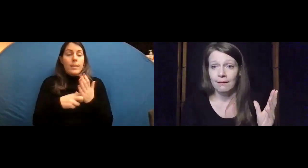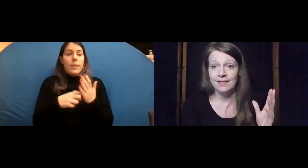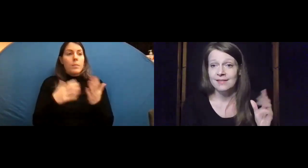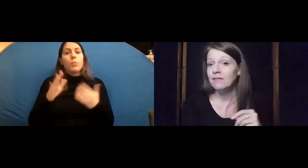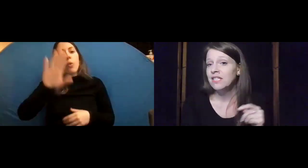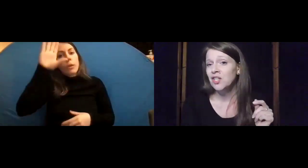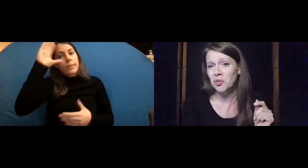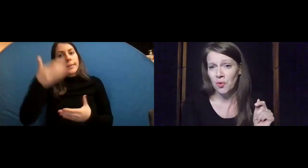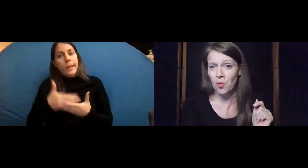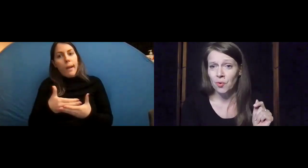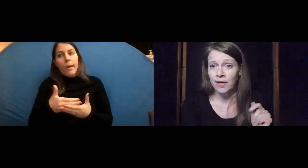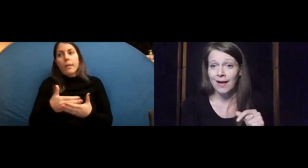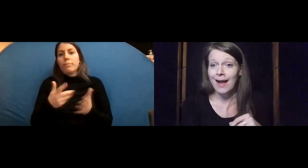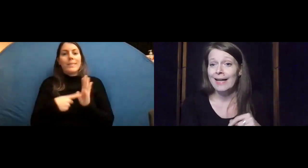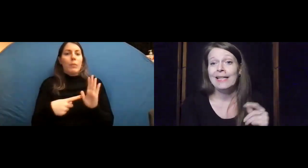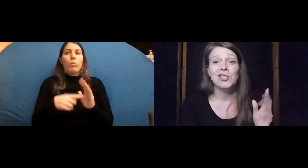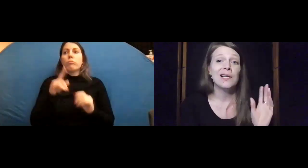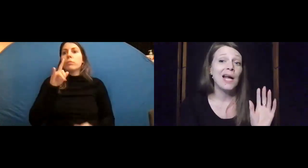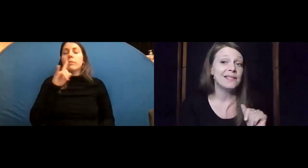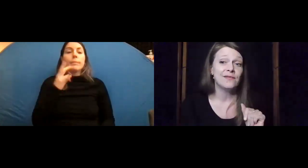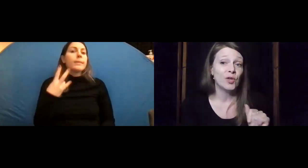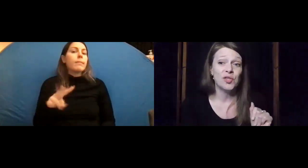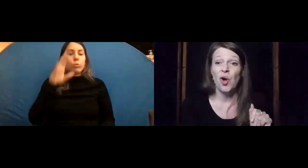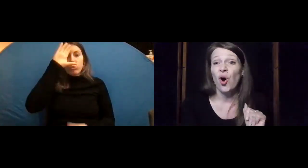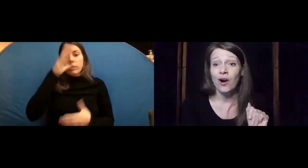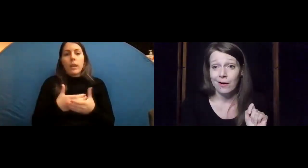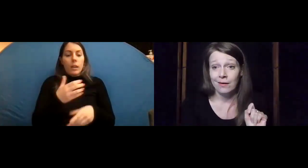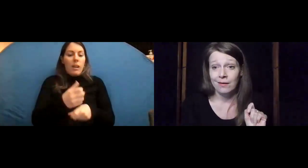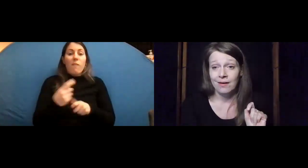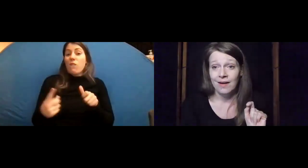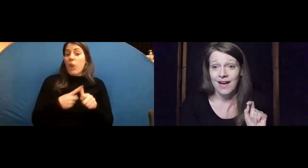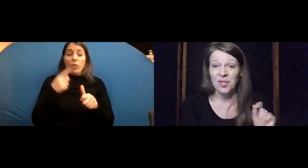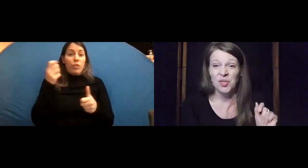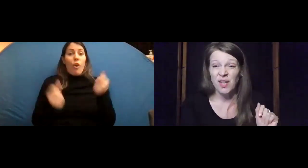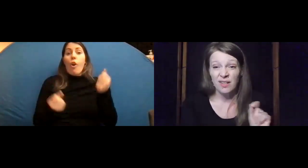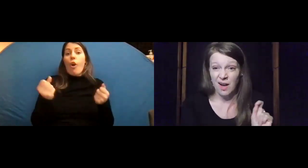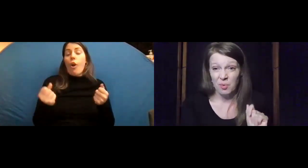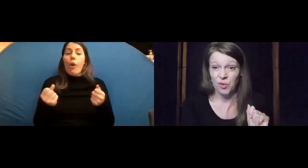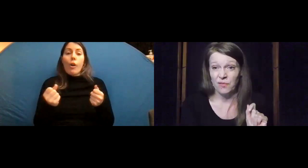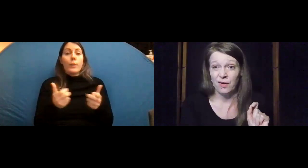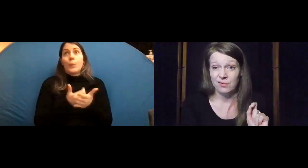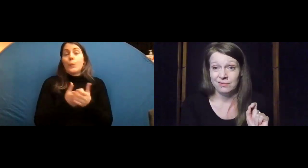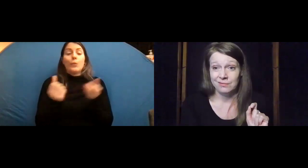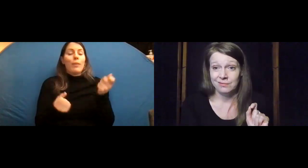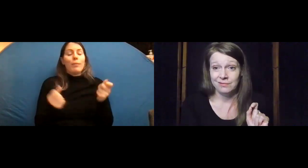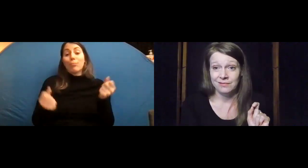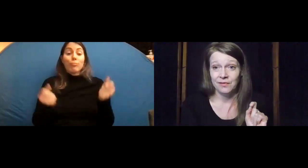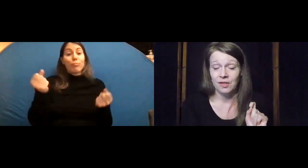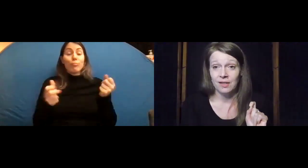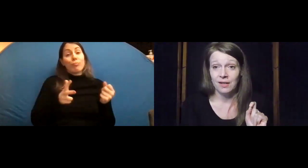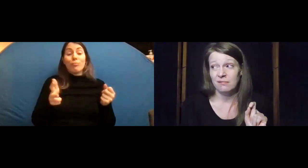person who got a ticket. Maybe your son is 17 years old and he